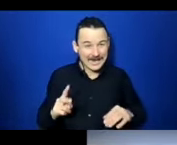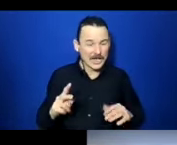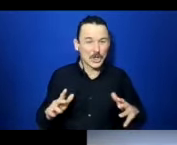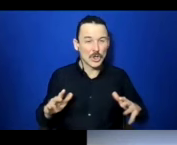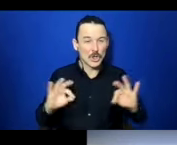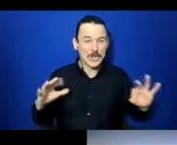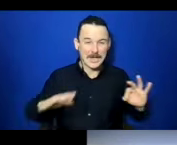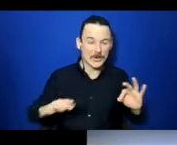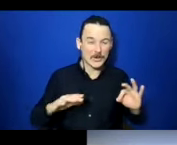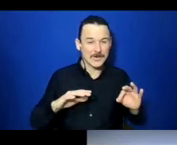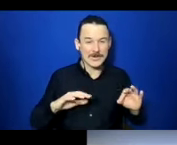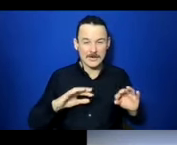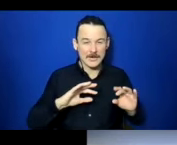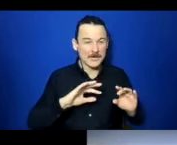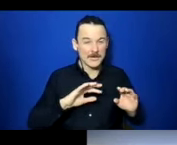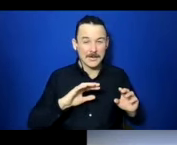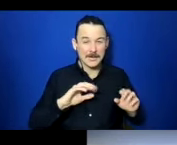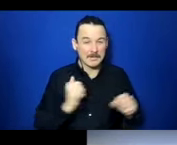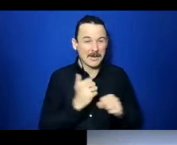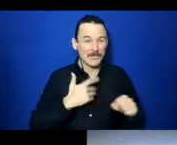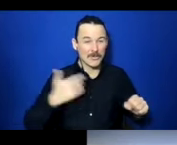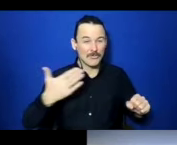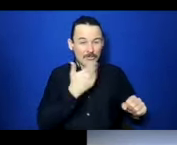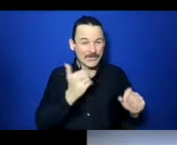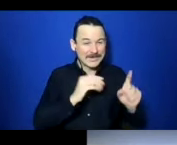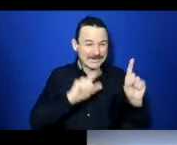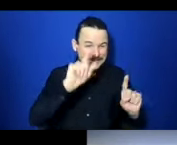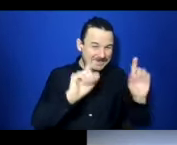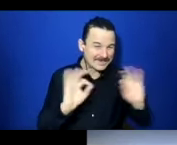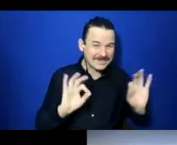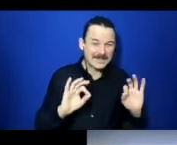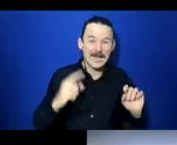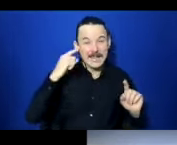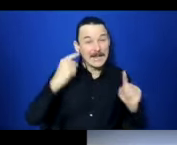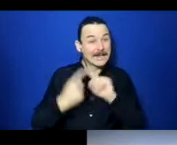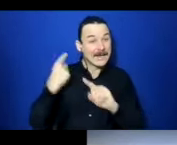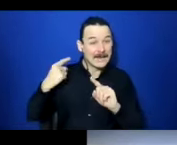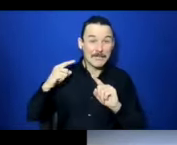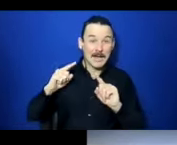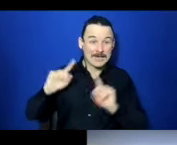look at the past and and look towards the future, okay, some of the biggest challenges. Thank you.